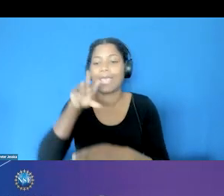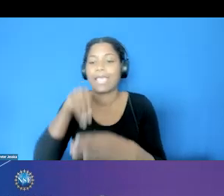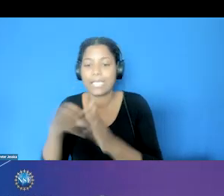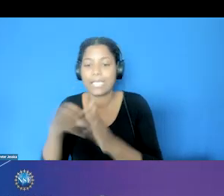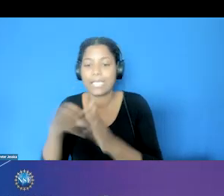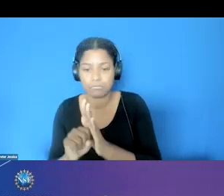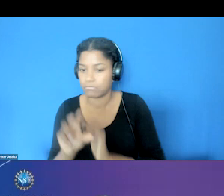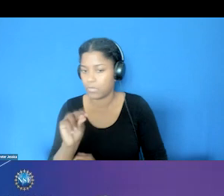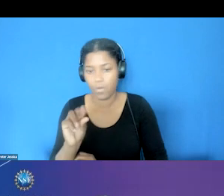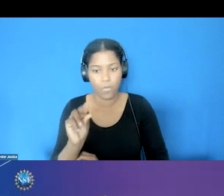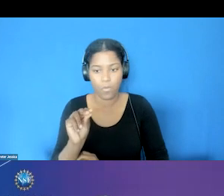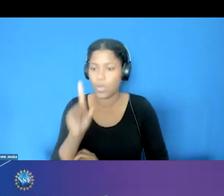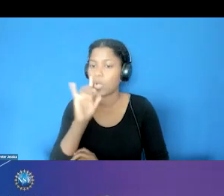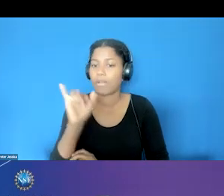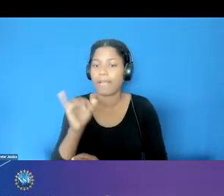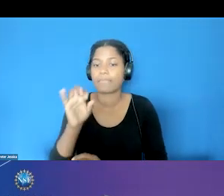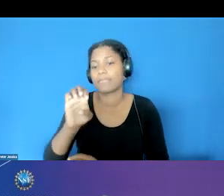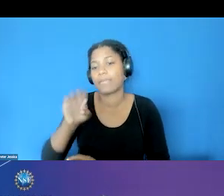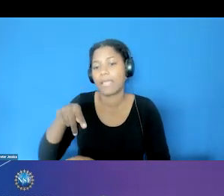It is specifically the EPSCoR funds.